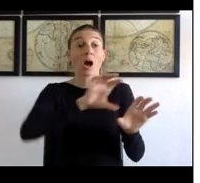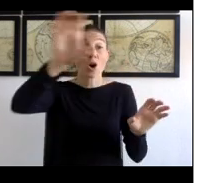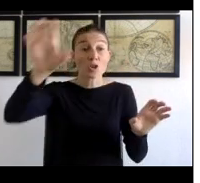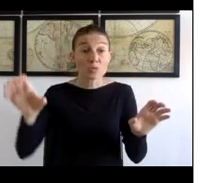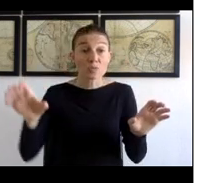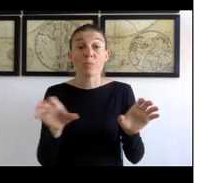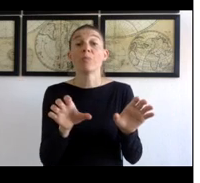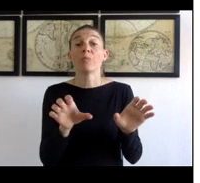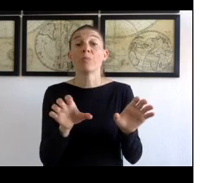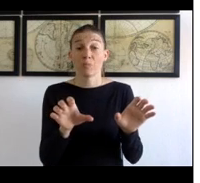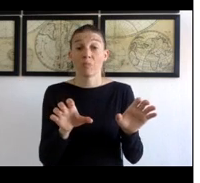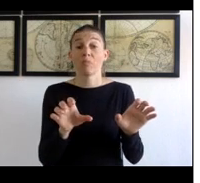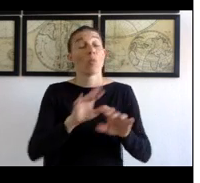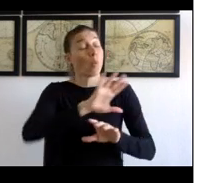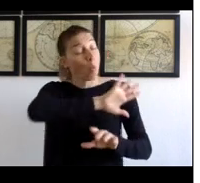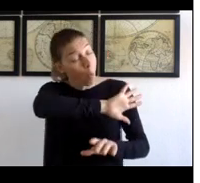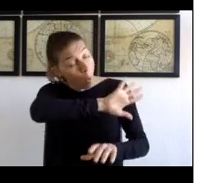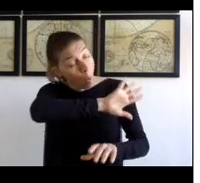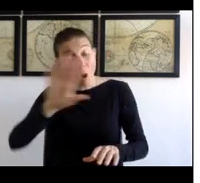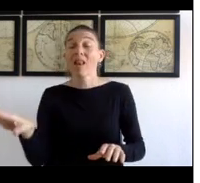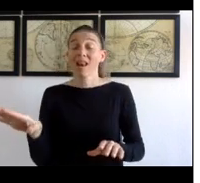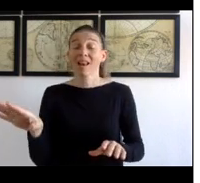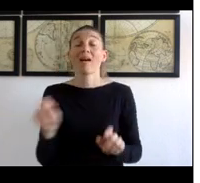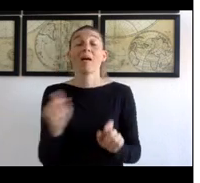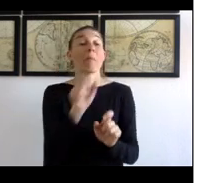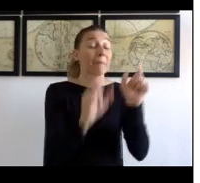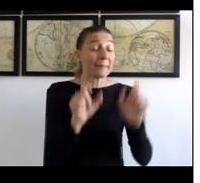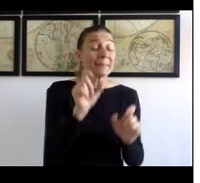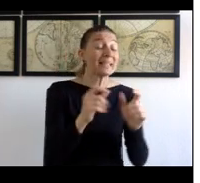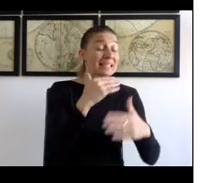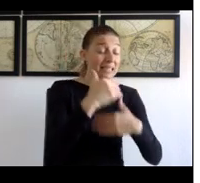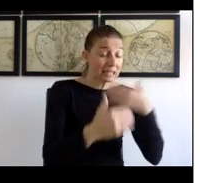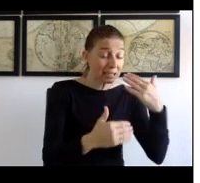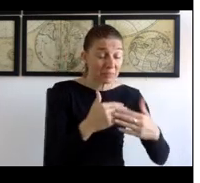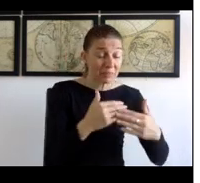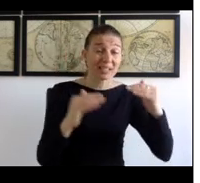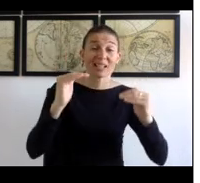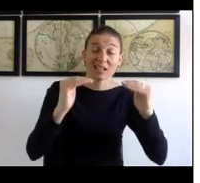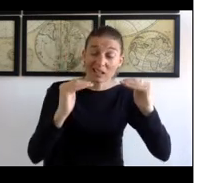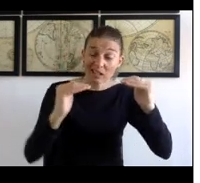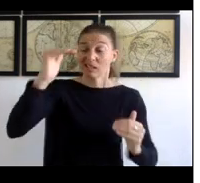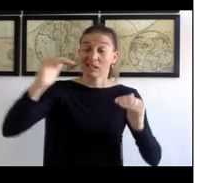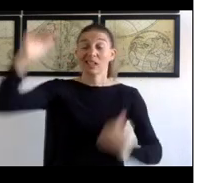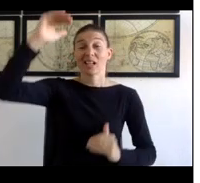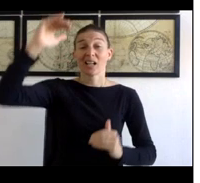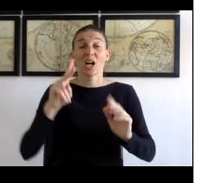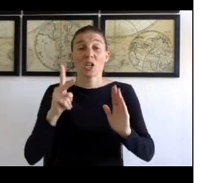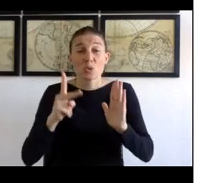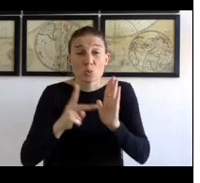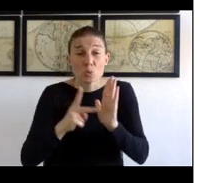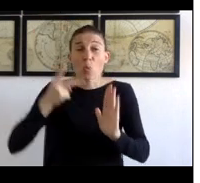persons with disabilities are at least twice less likely to be employed than persons without disabilities.